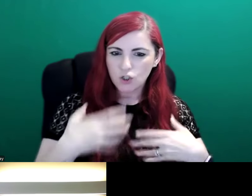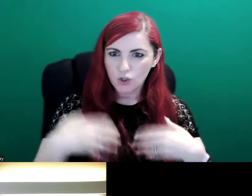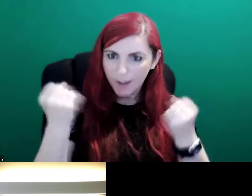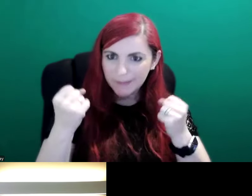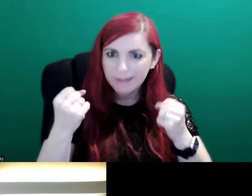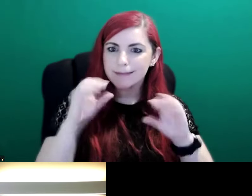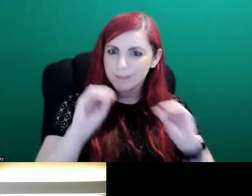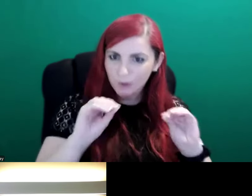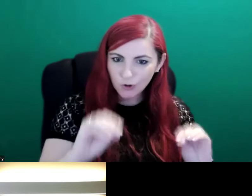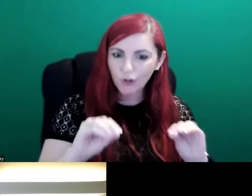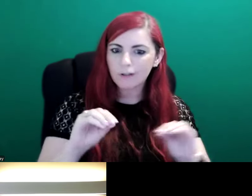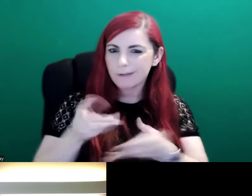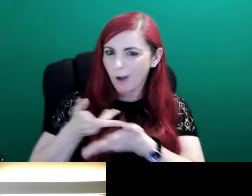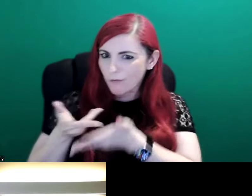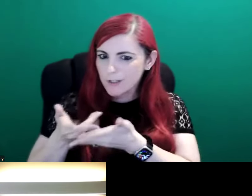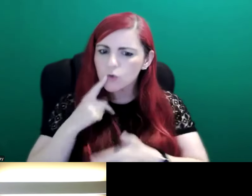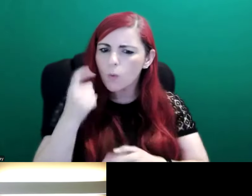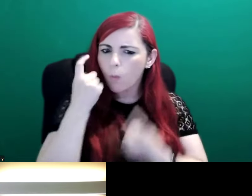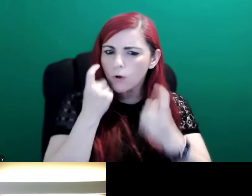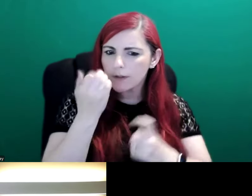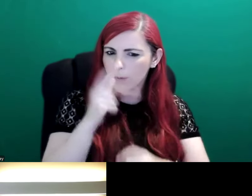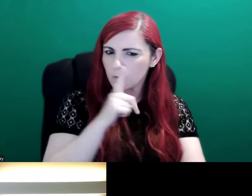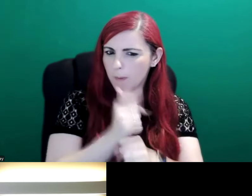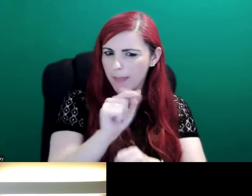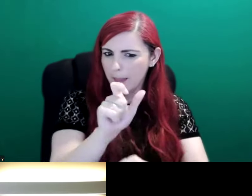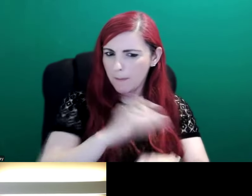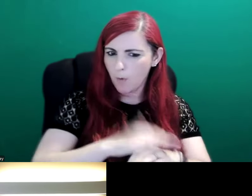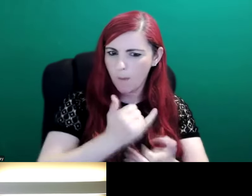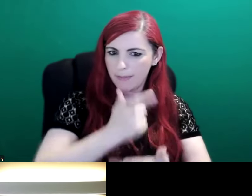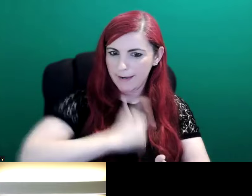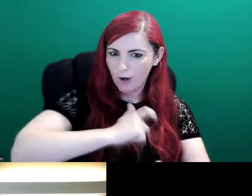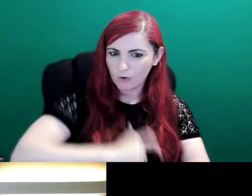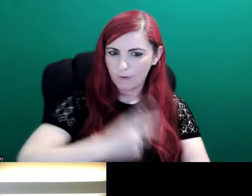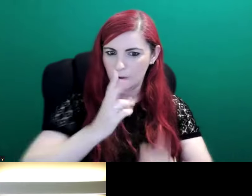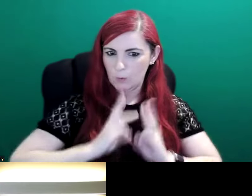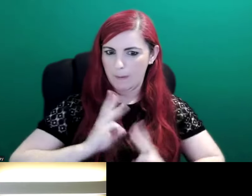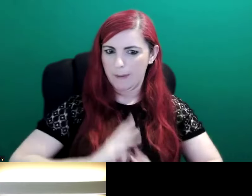and she's wondering if you could speak a bit more about the character of the women themselves.